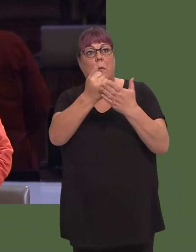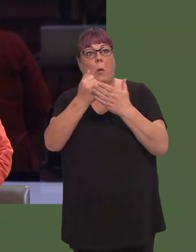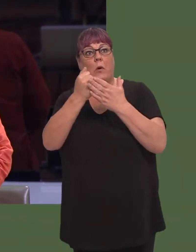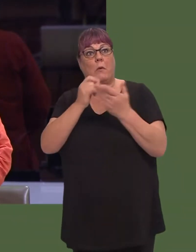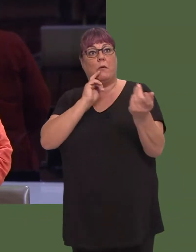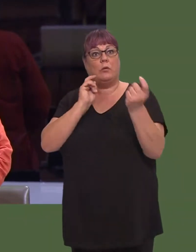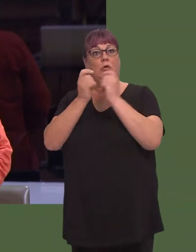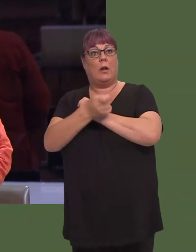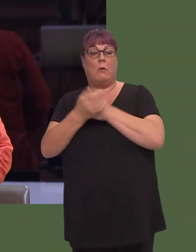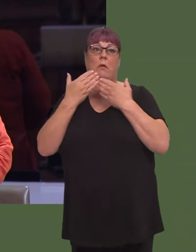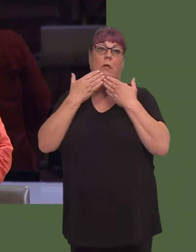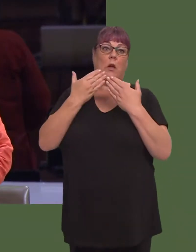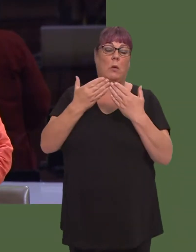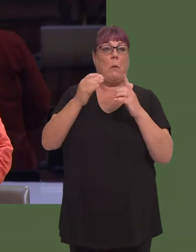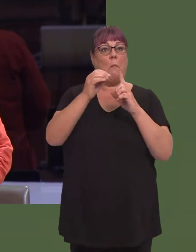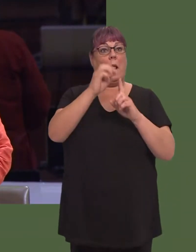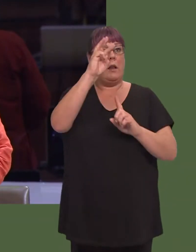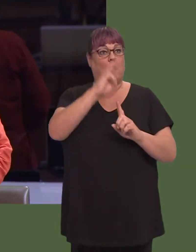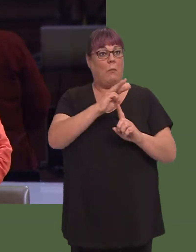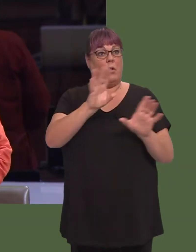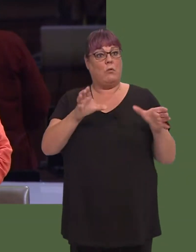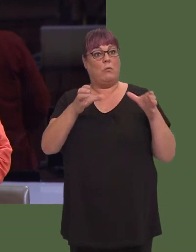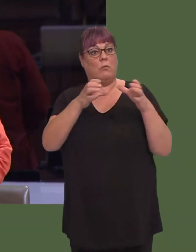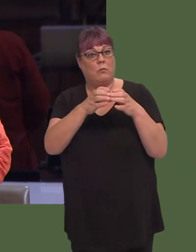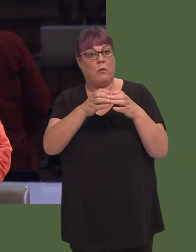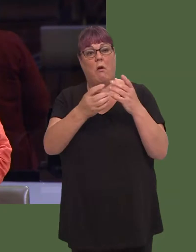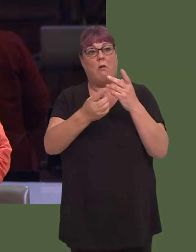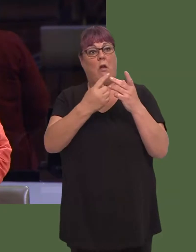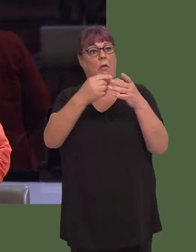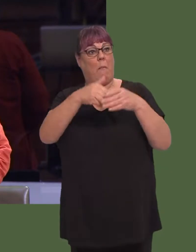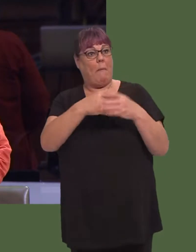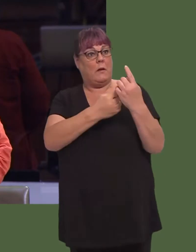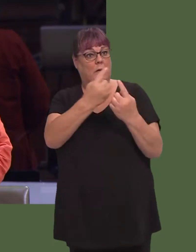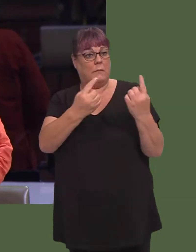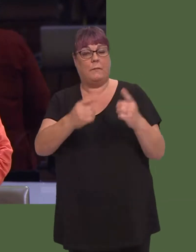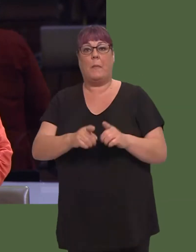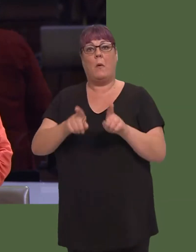an ambulance to arrive following a 999 call. This has been partly attributed to ambulances